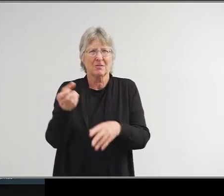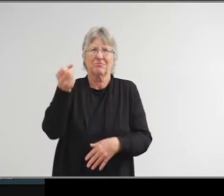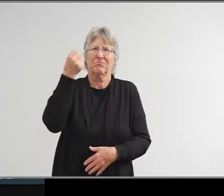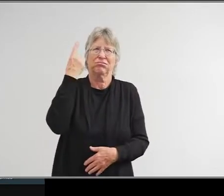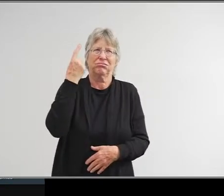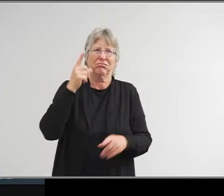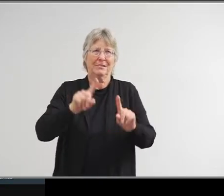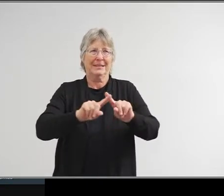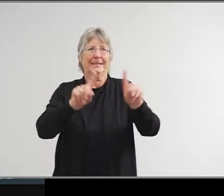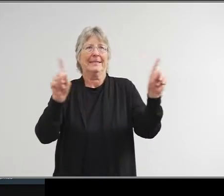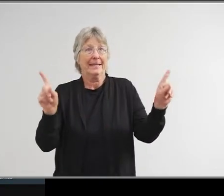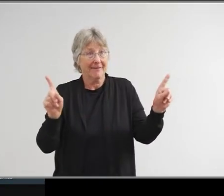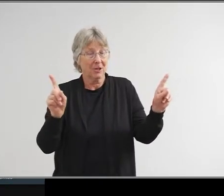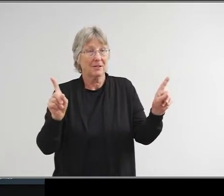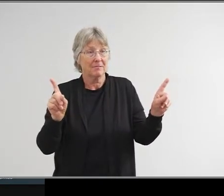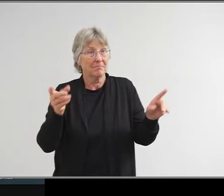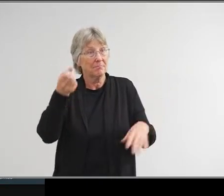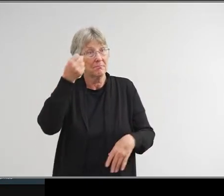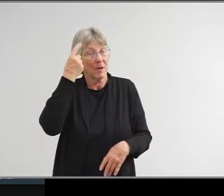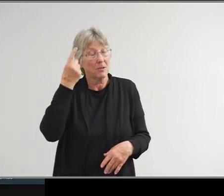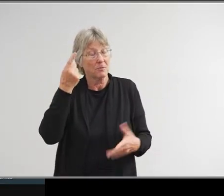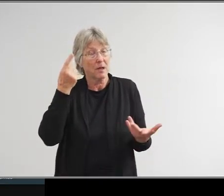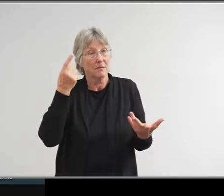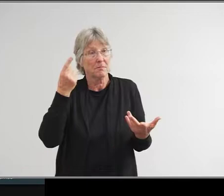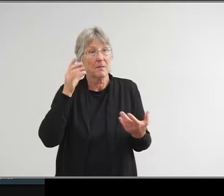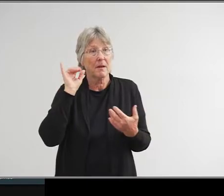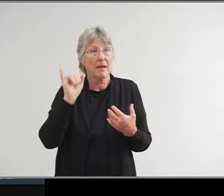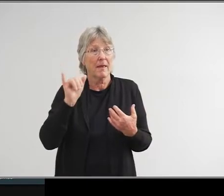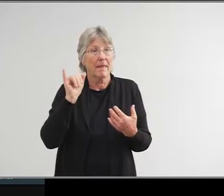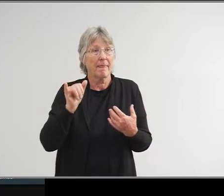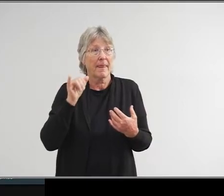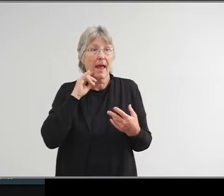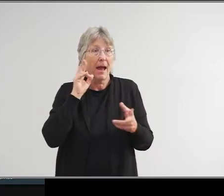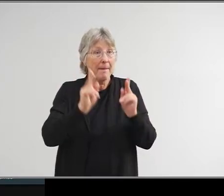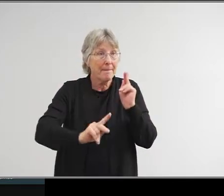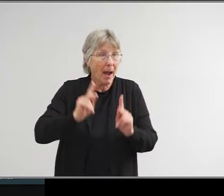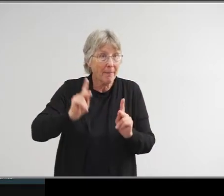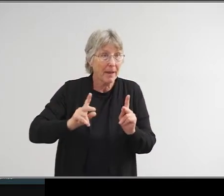differently. So we understand that the population the families that we're serving